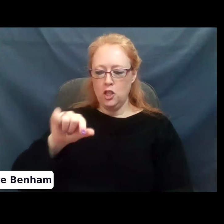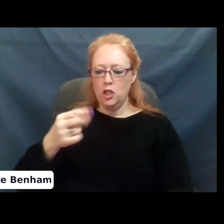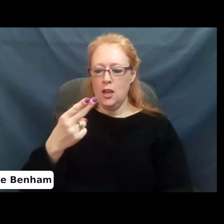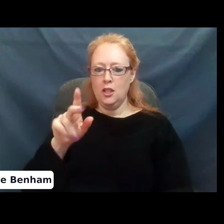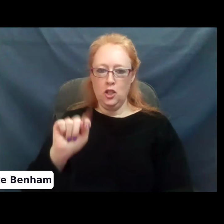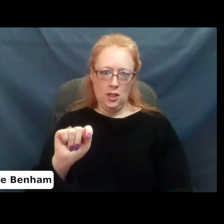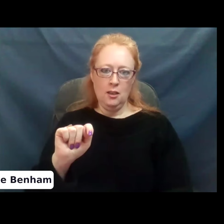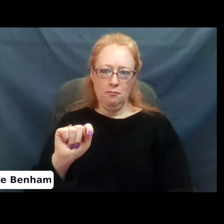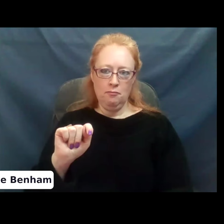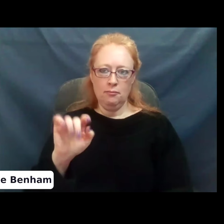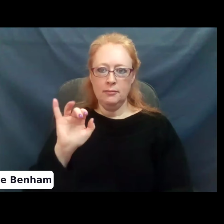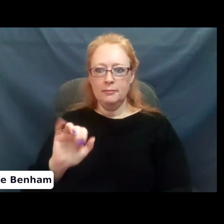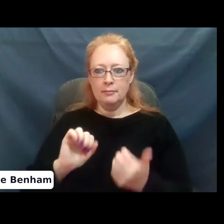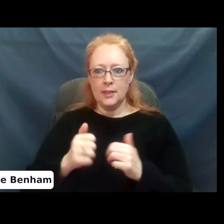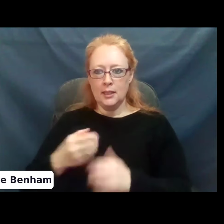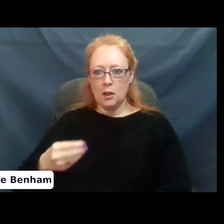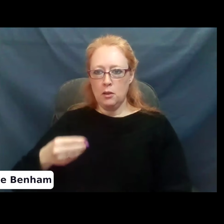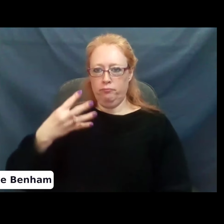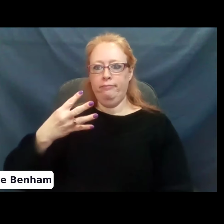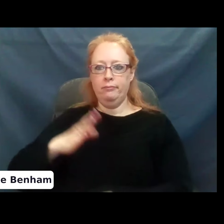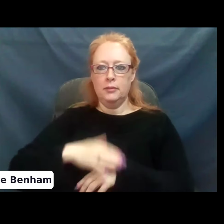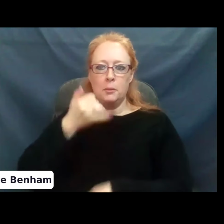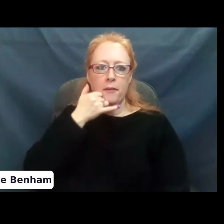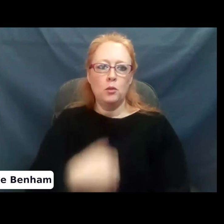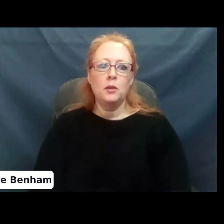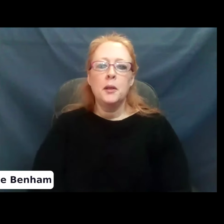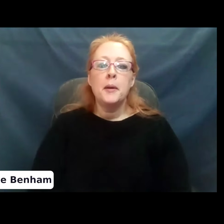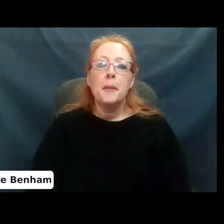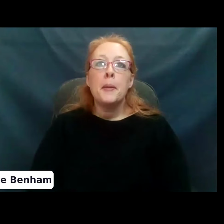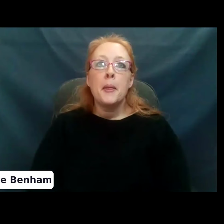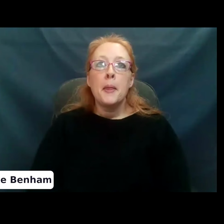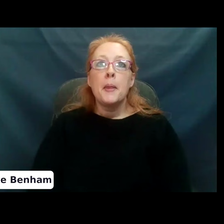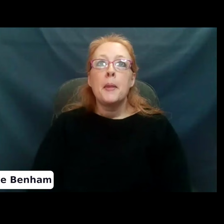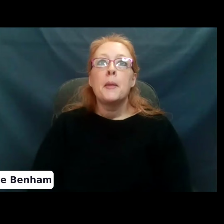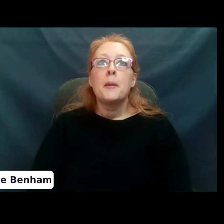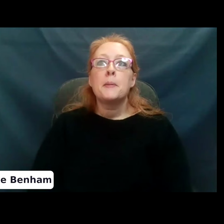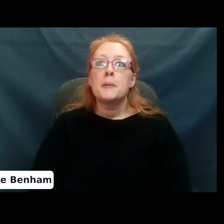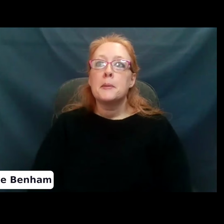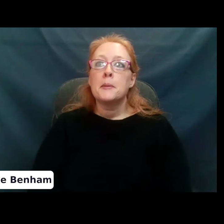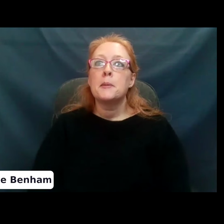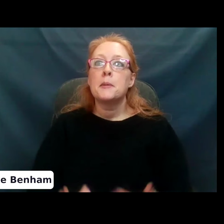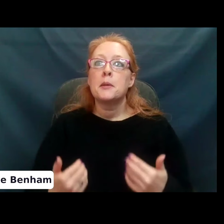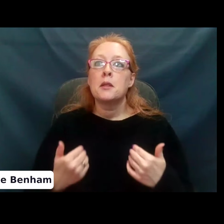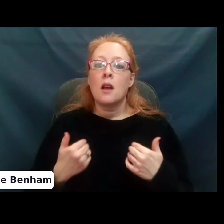Angie: Yeah, hold on.